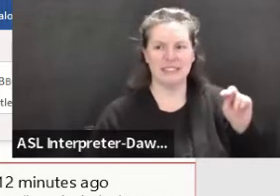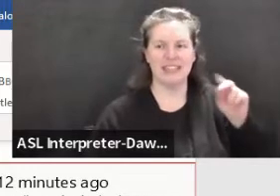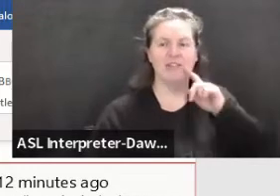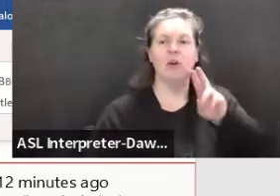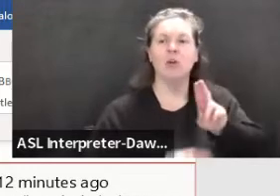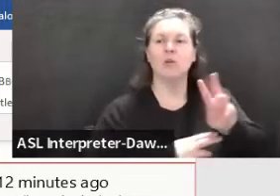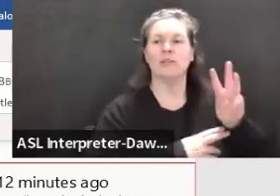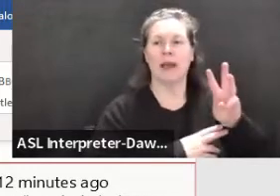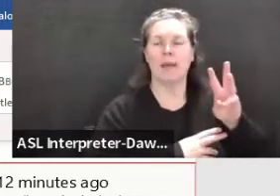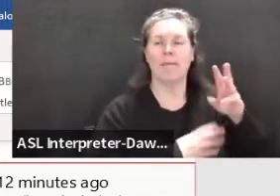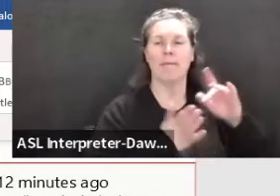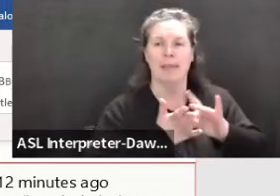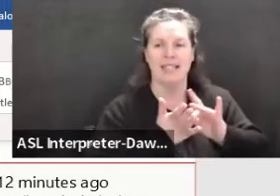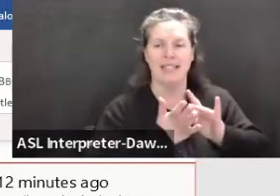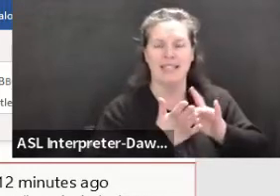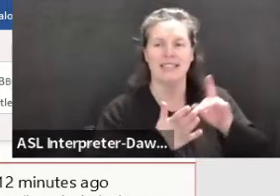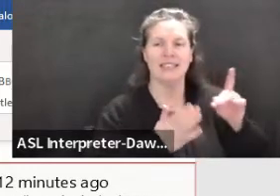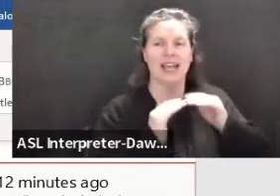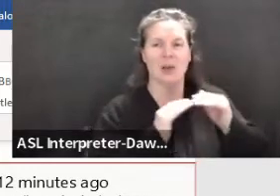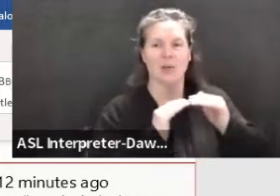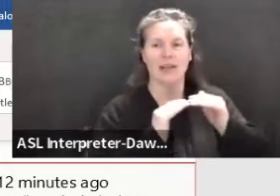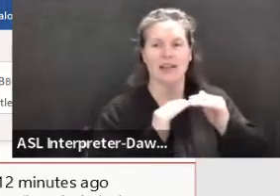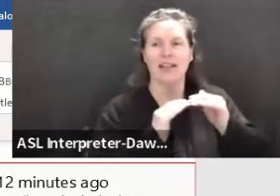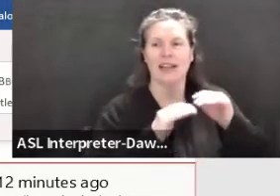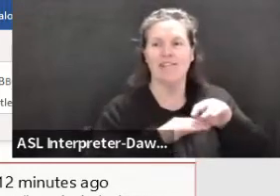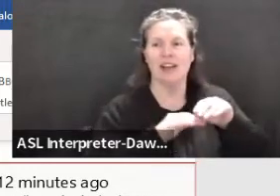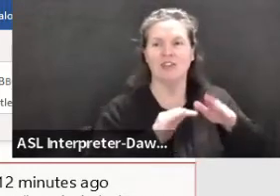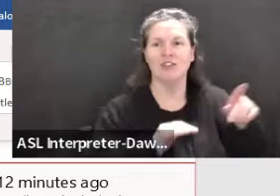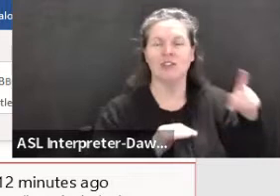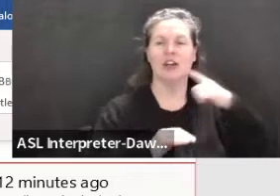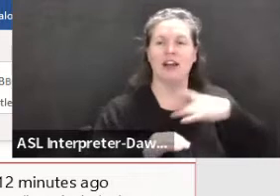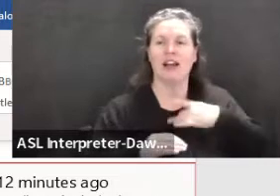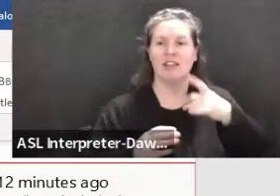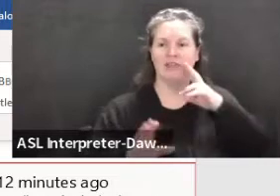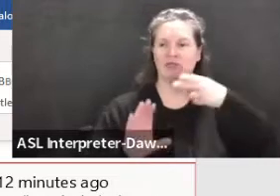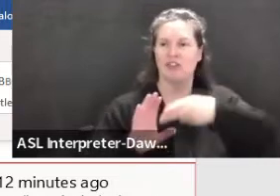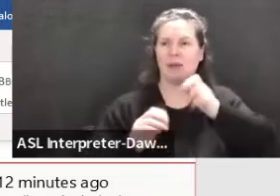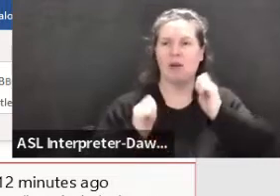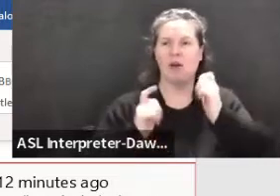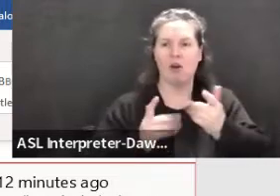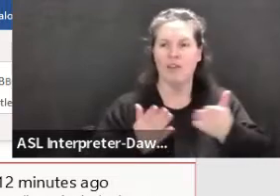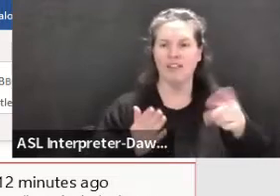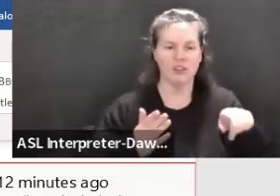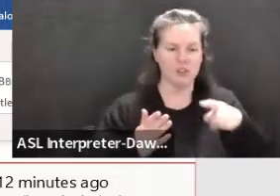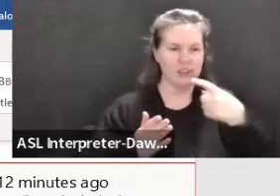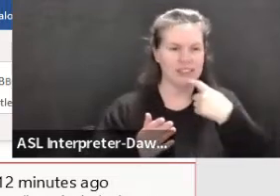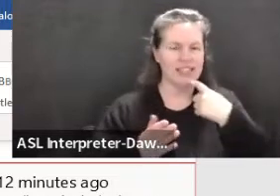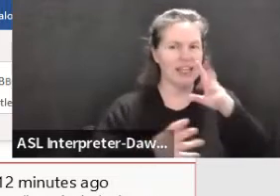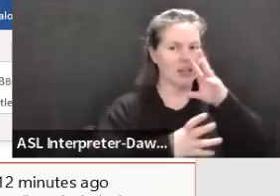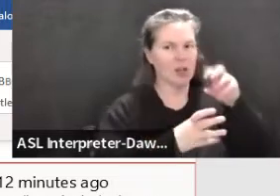And I just thought it would be a good time to jump in. All of the things that you're saying, are included in the pretty robust training